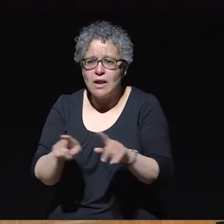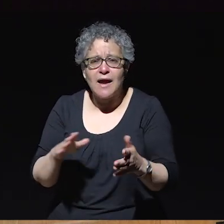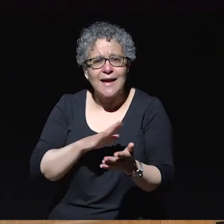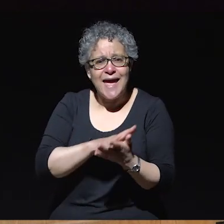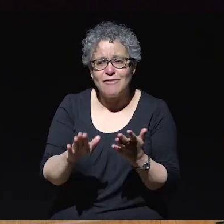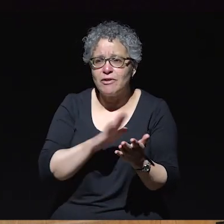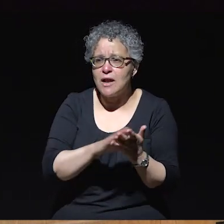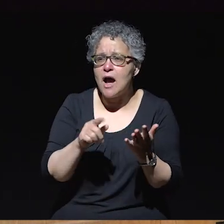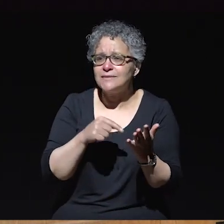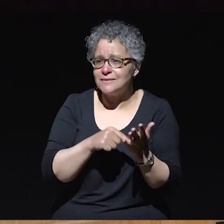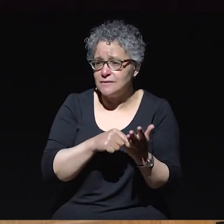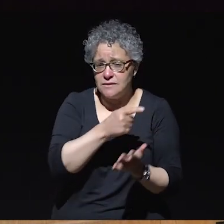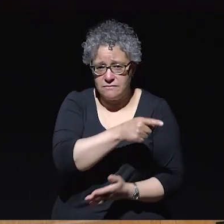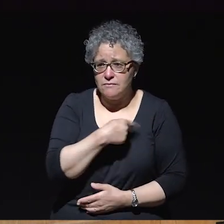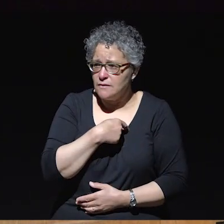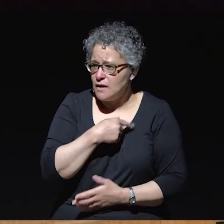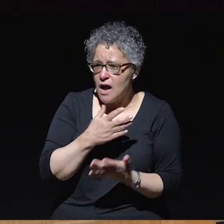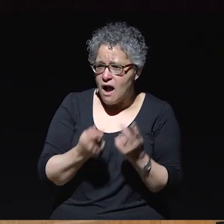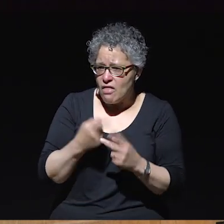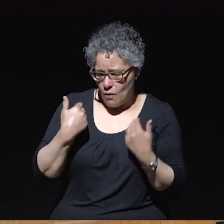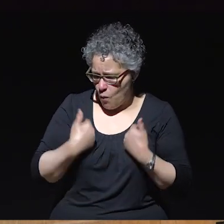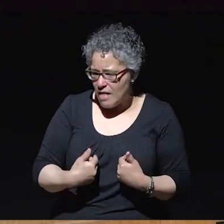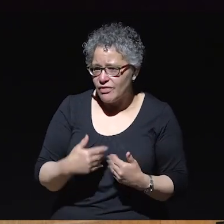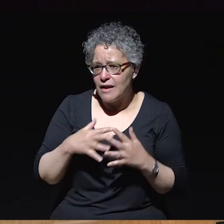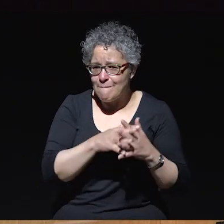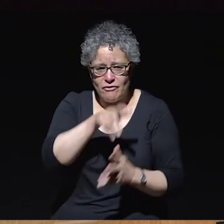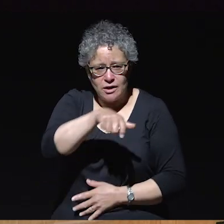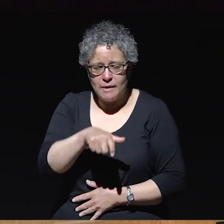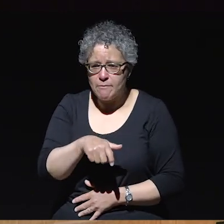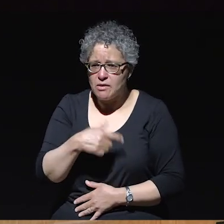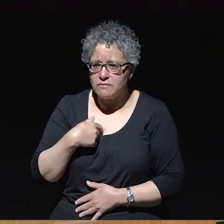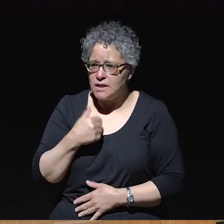and other very wealthy Americans, that they are looking to these collections,